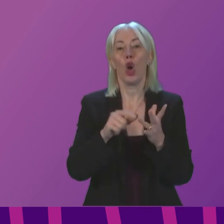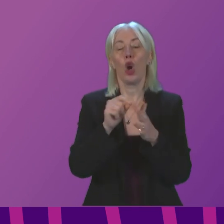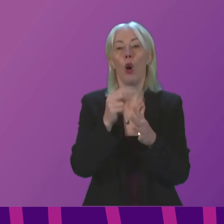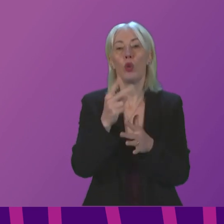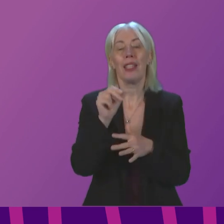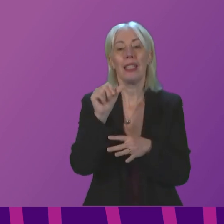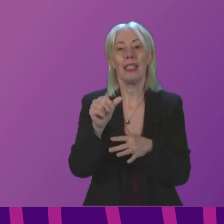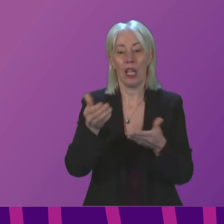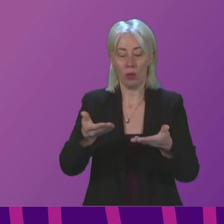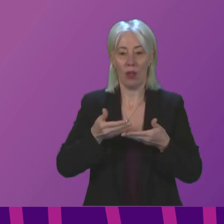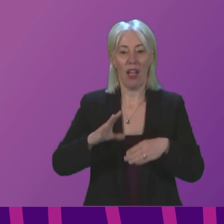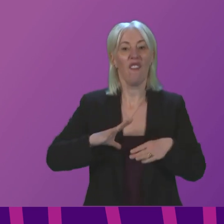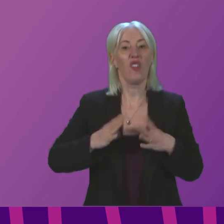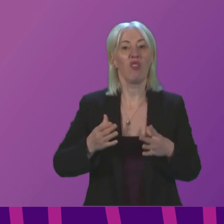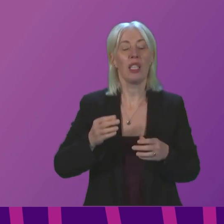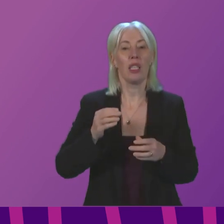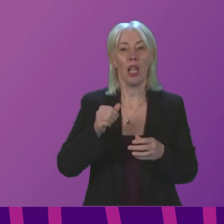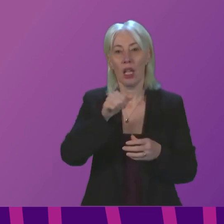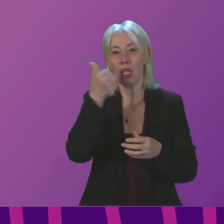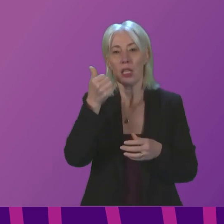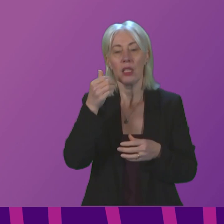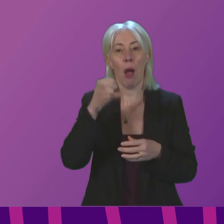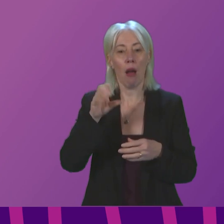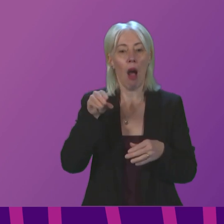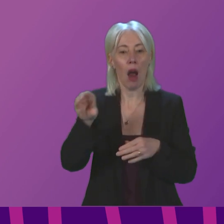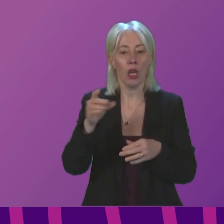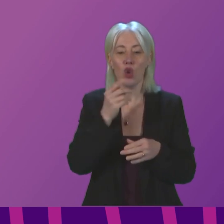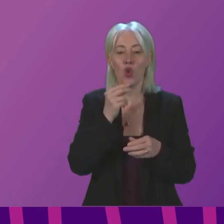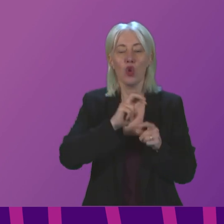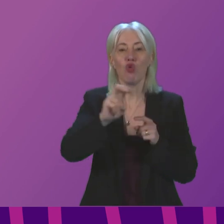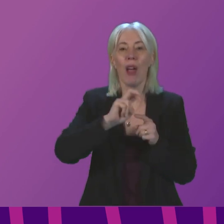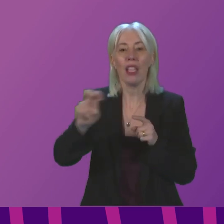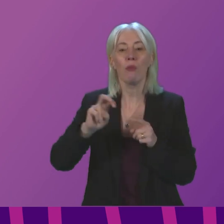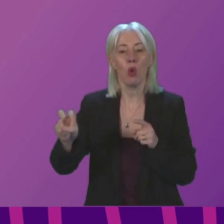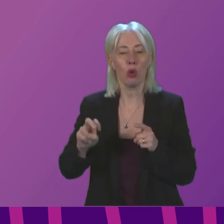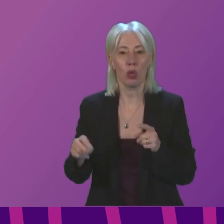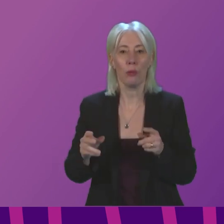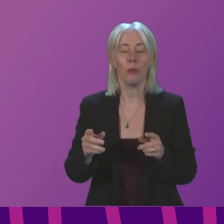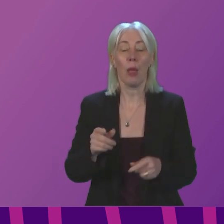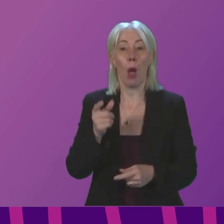handed free smart cards like the one that I am holding up to access integrated public transport across the central belt of Scotland. However, my constituent, who was cleaning